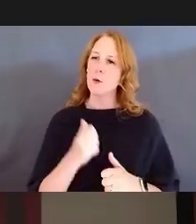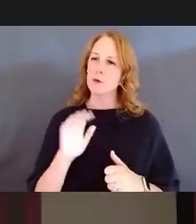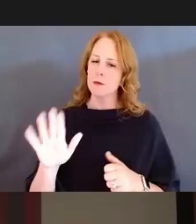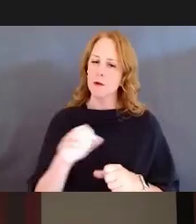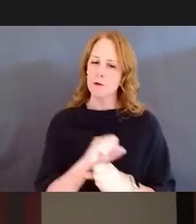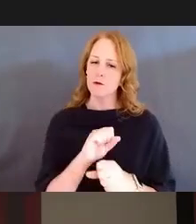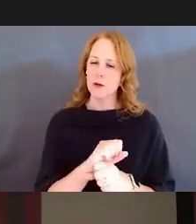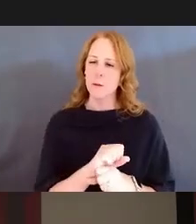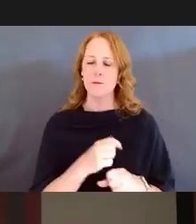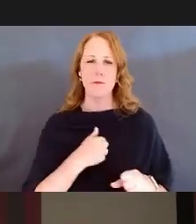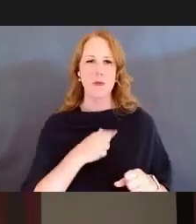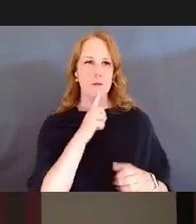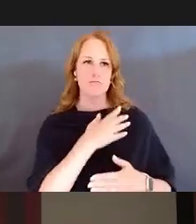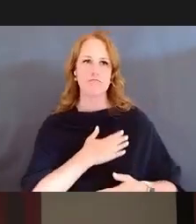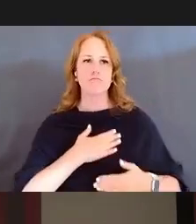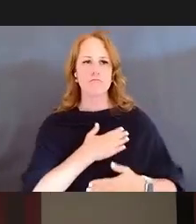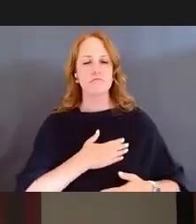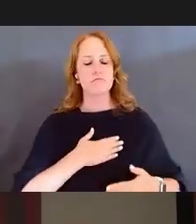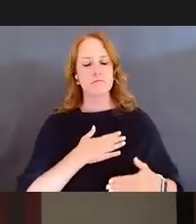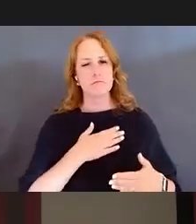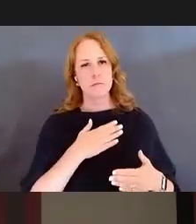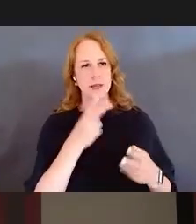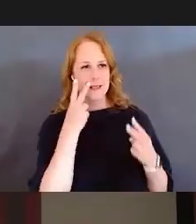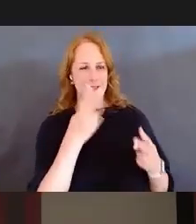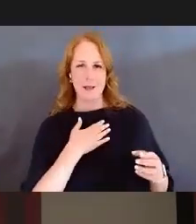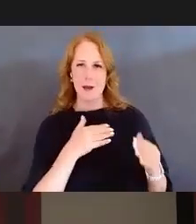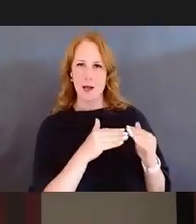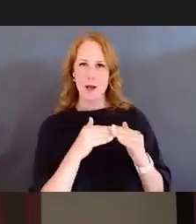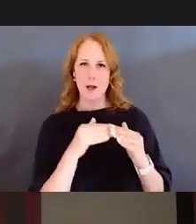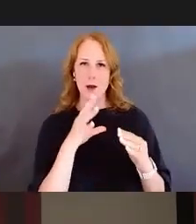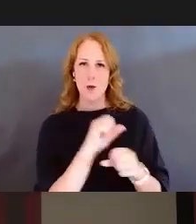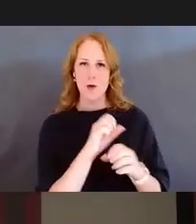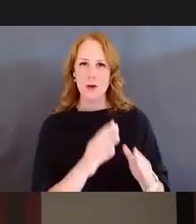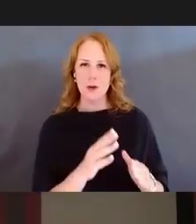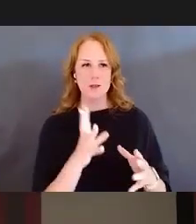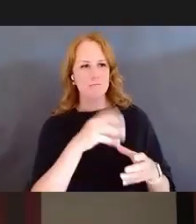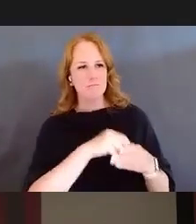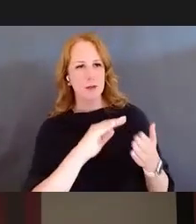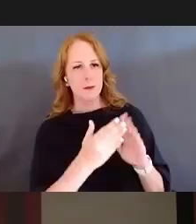Um, I really enjoy uh seeing all my co-workers and being part of the community and seeing so many